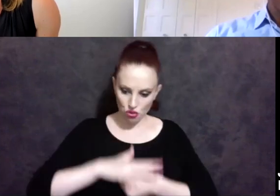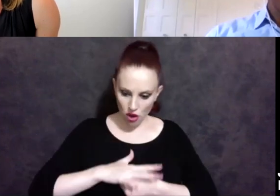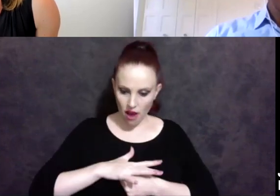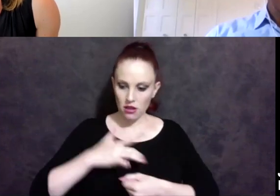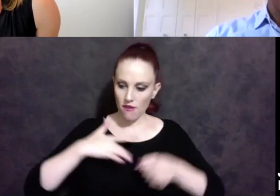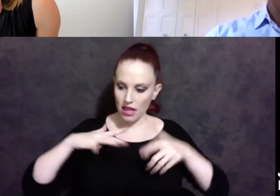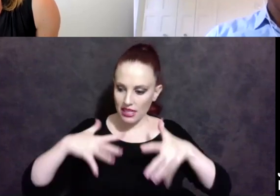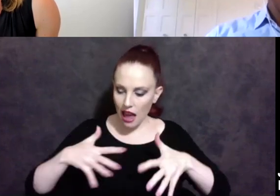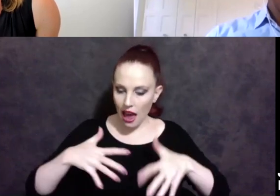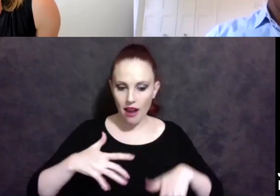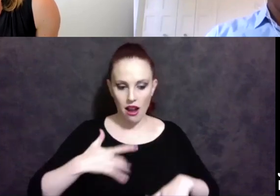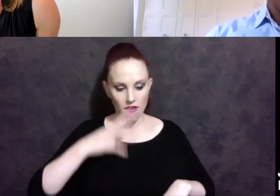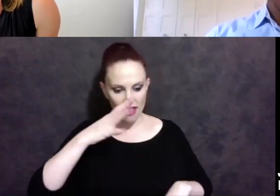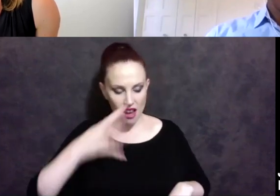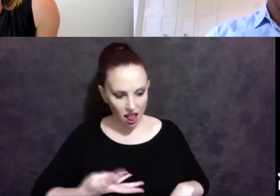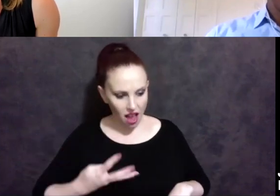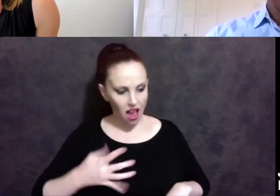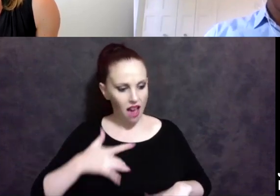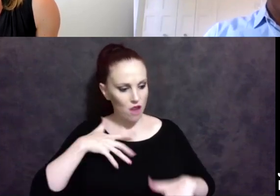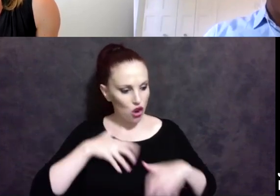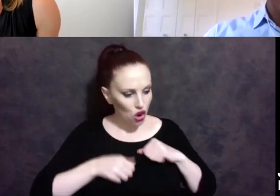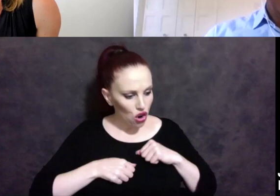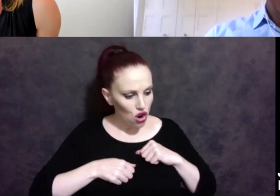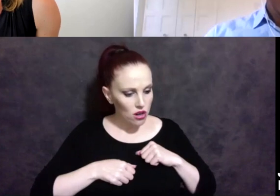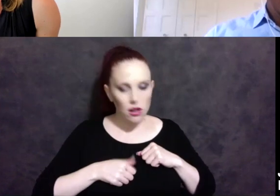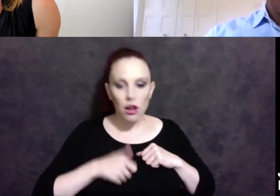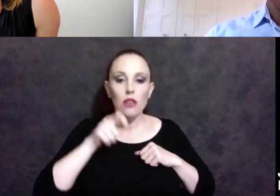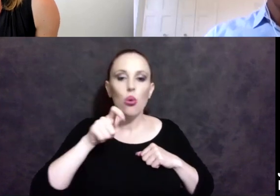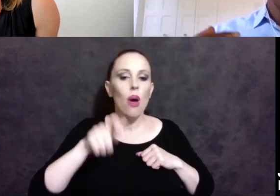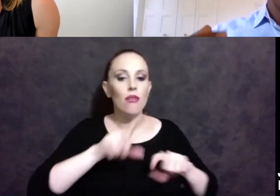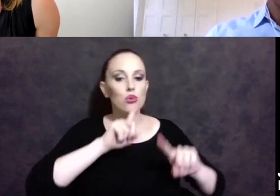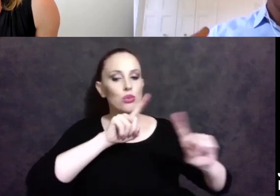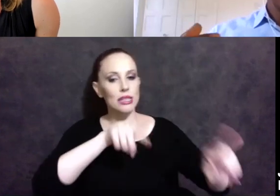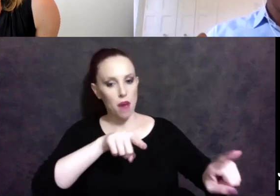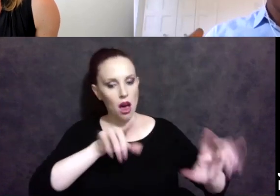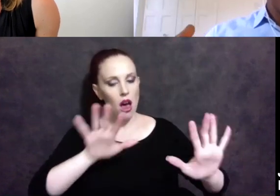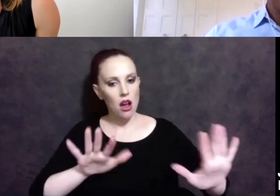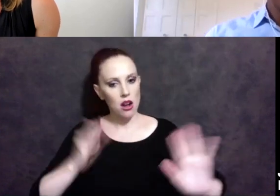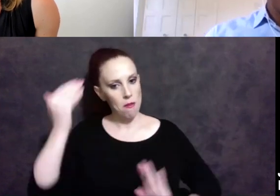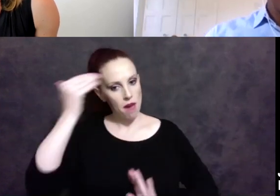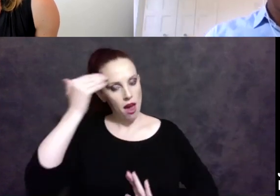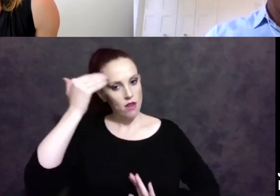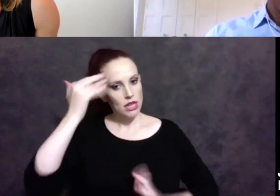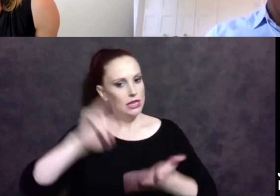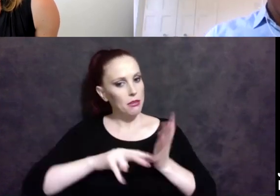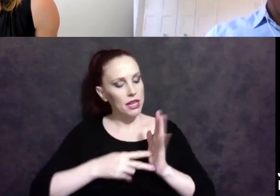anxiety, neglect, hurt, without responding. Just let you observe that emotion and name